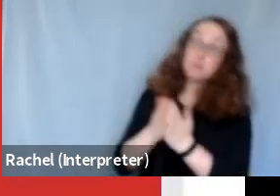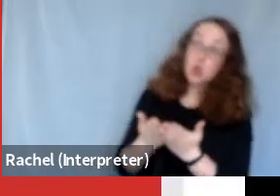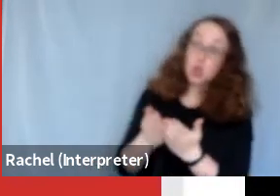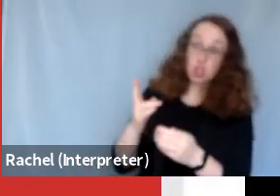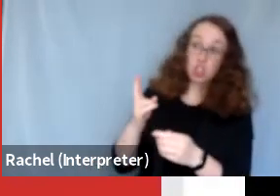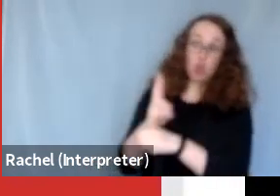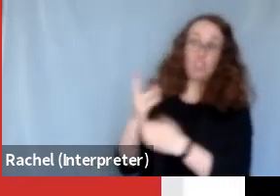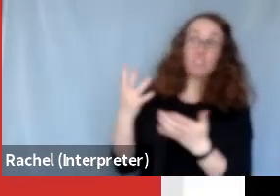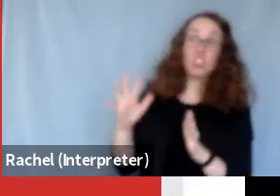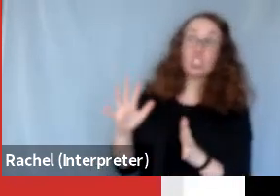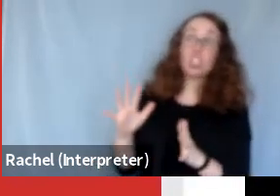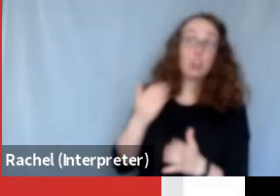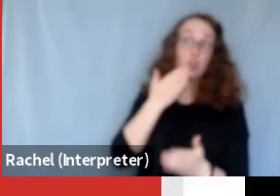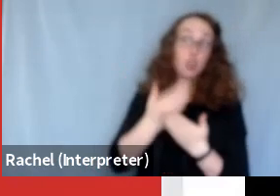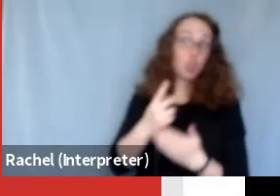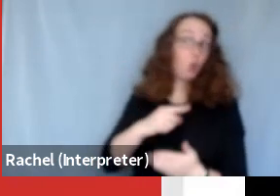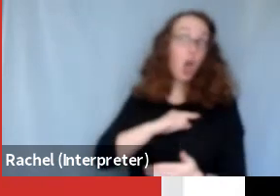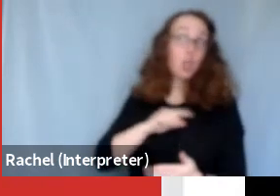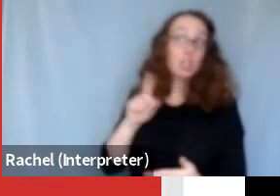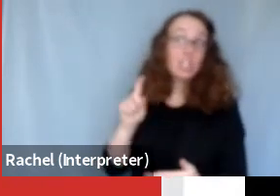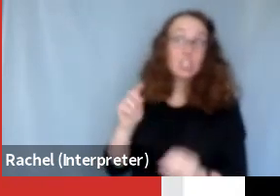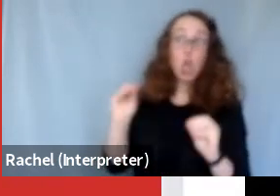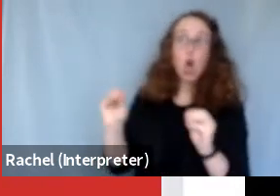Yeah, hey Zamara, yeah when we take books back